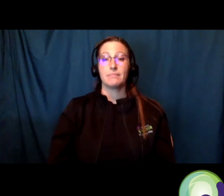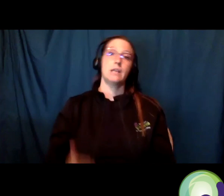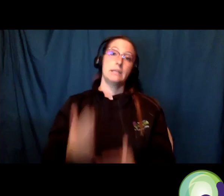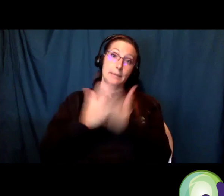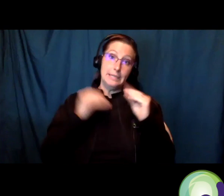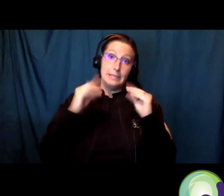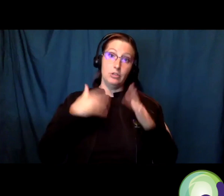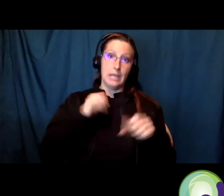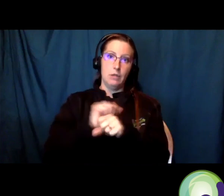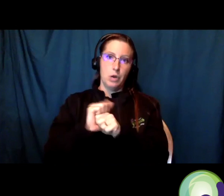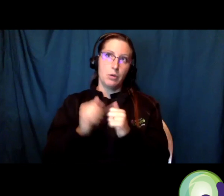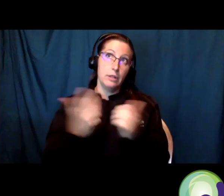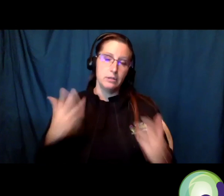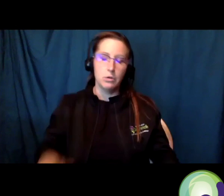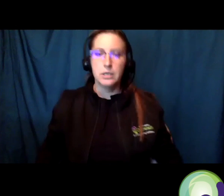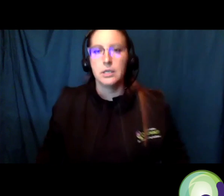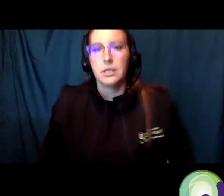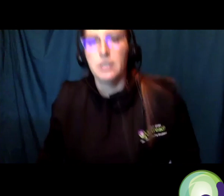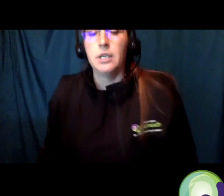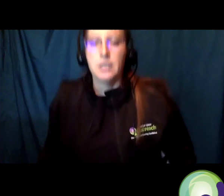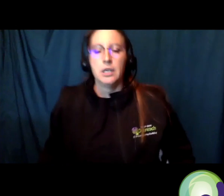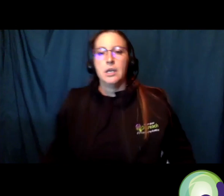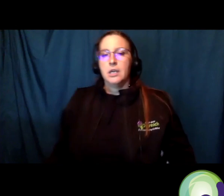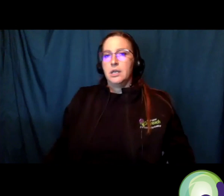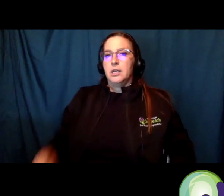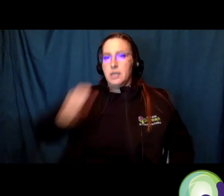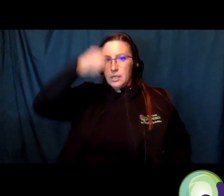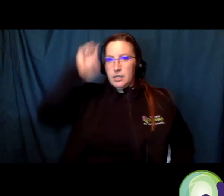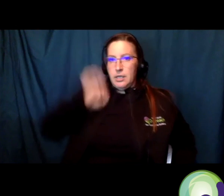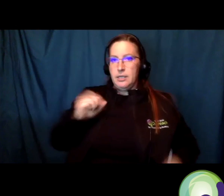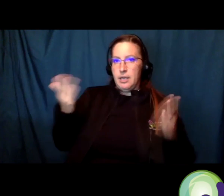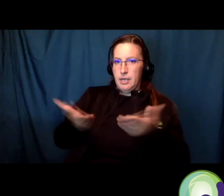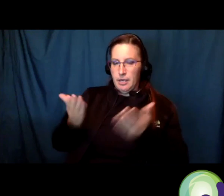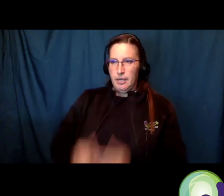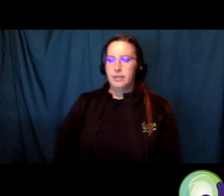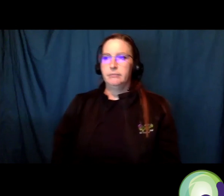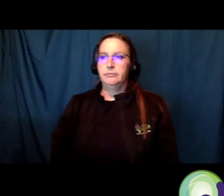with did for their families. Stacie: Patti this is Stacie. So you know